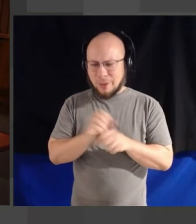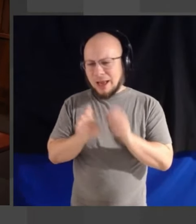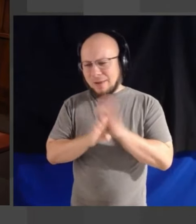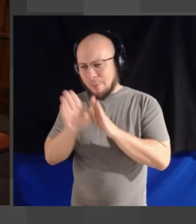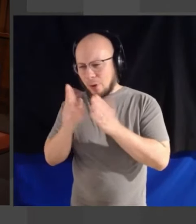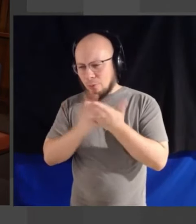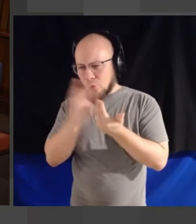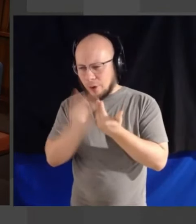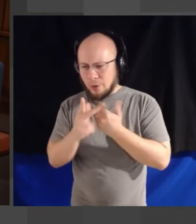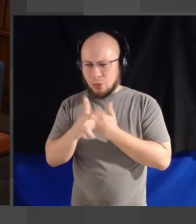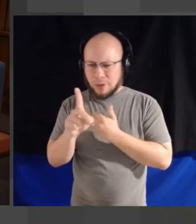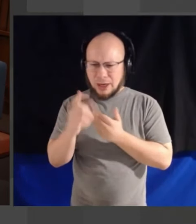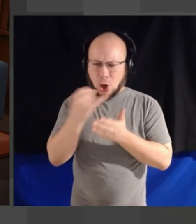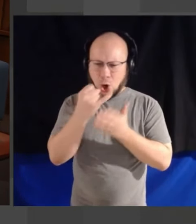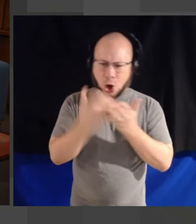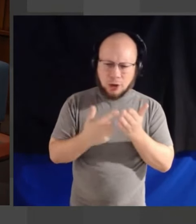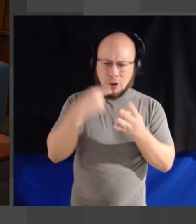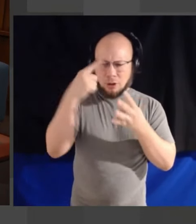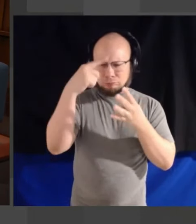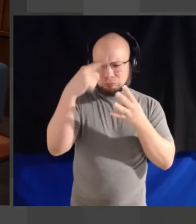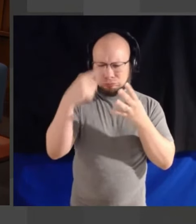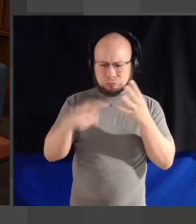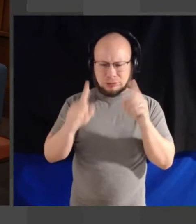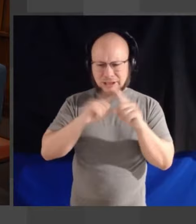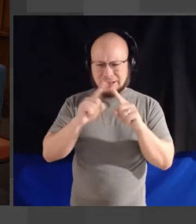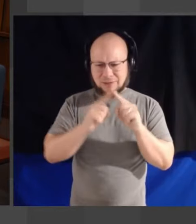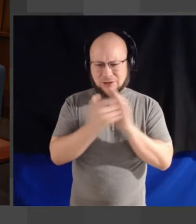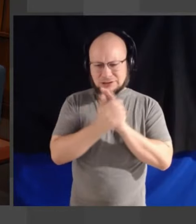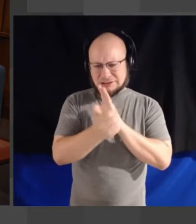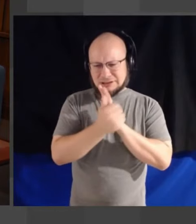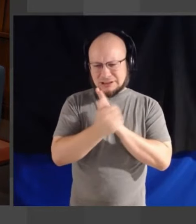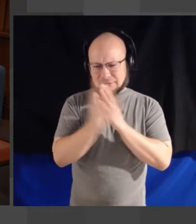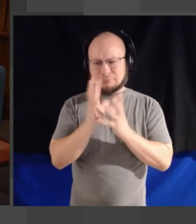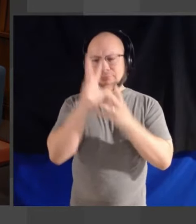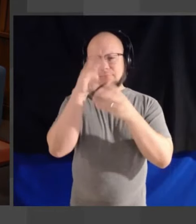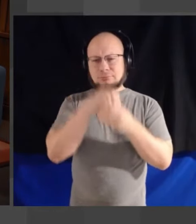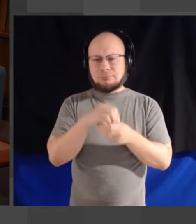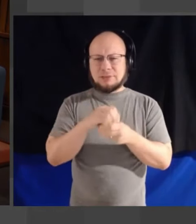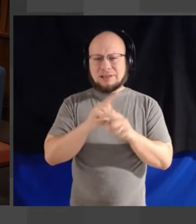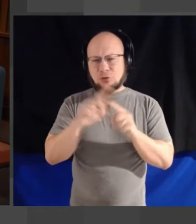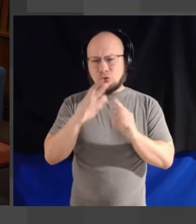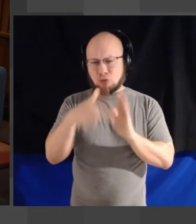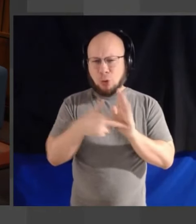JOBS WITHIN GAME DEVELOPMENT. I LOVE SEEING THE ARTISTS AND